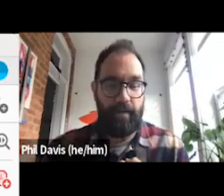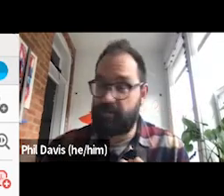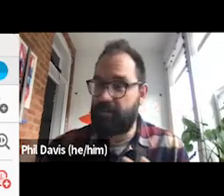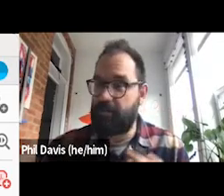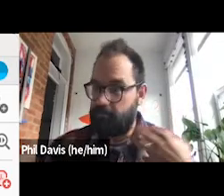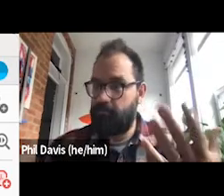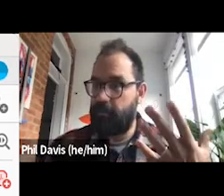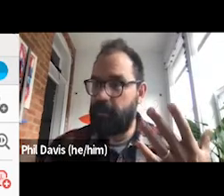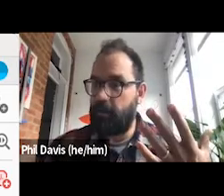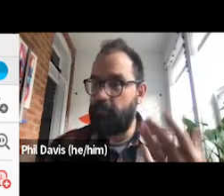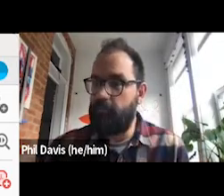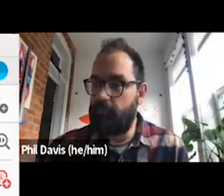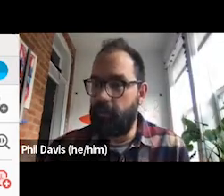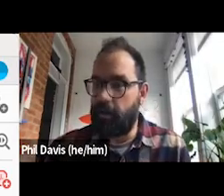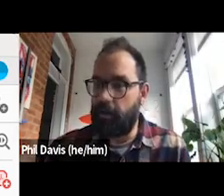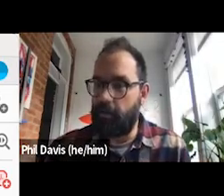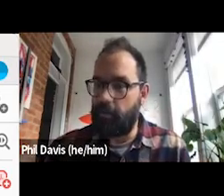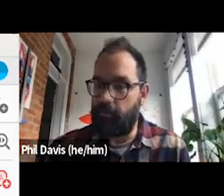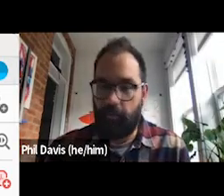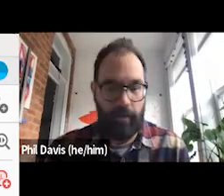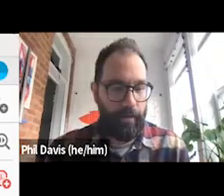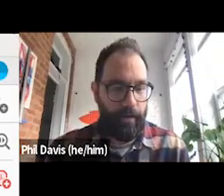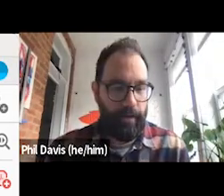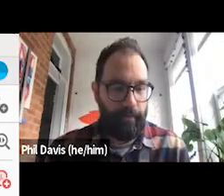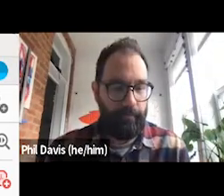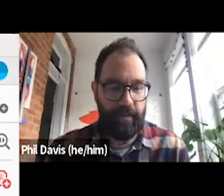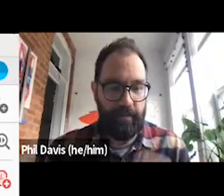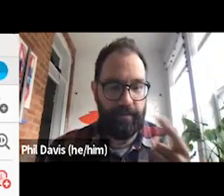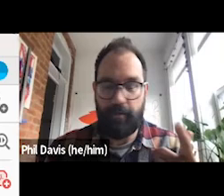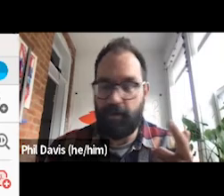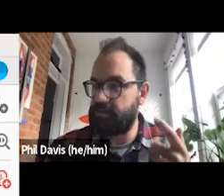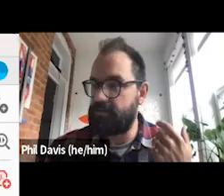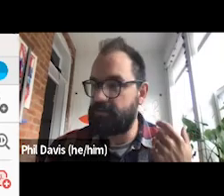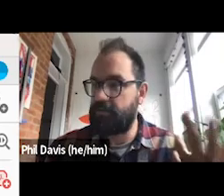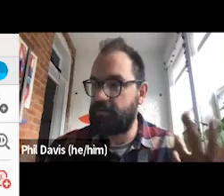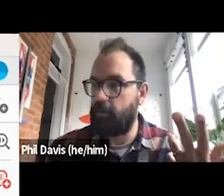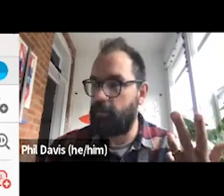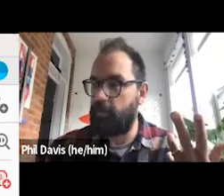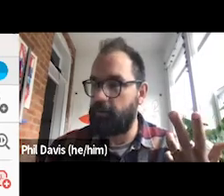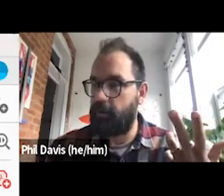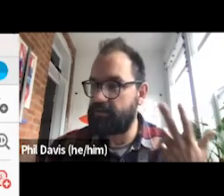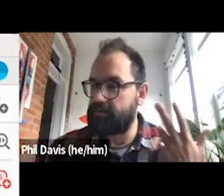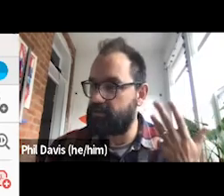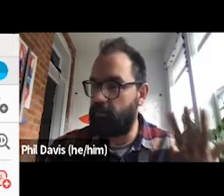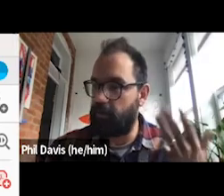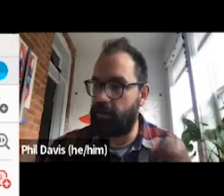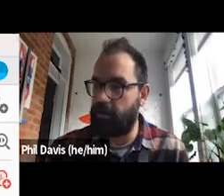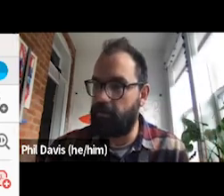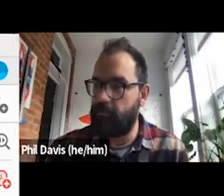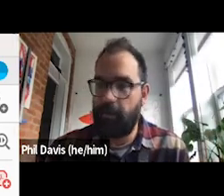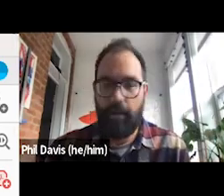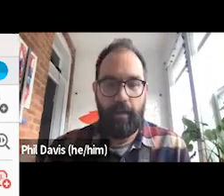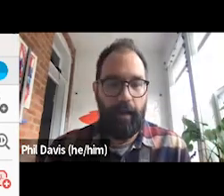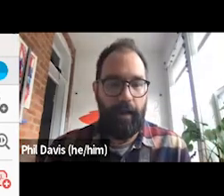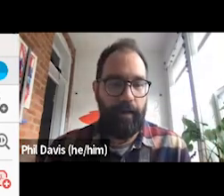And also income or either donations or grants or income.